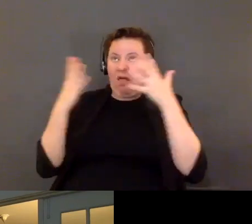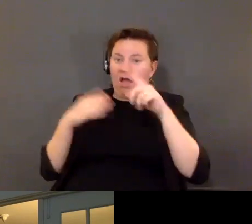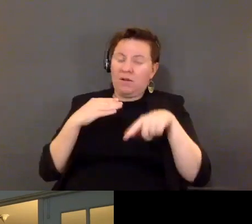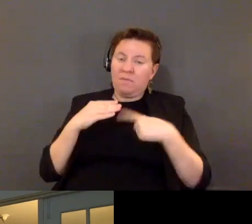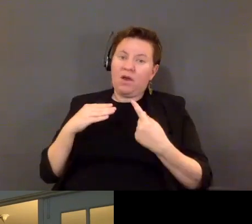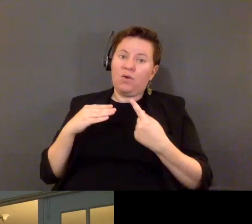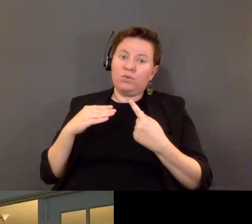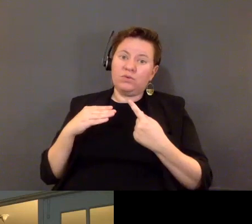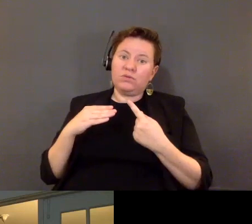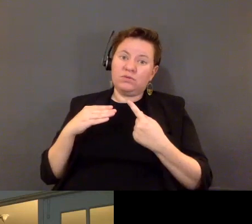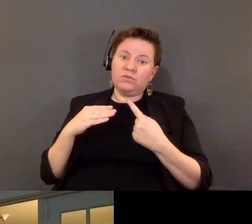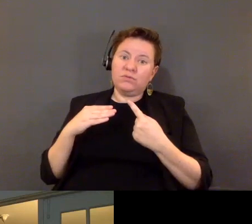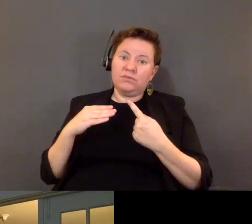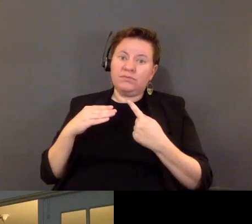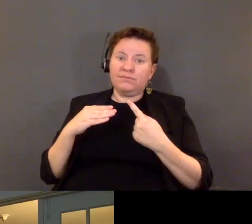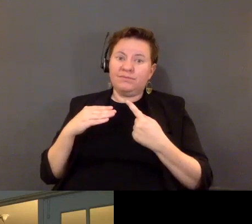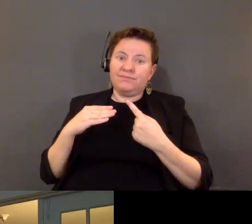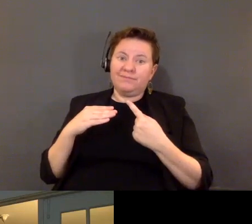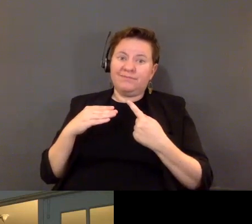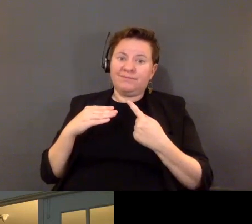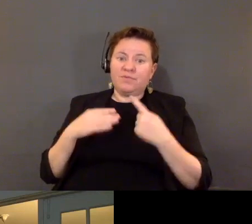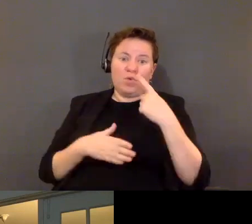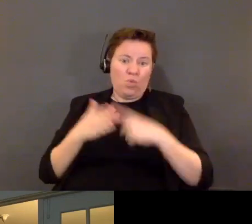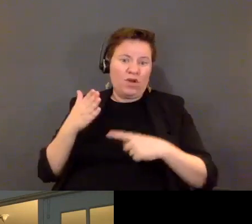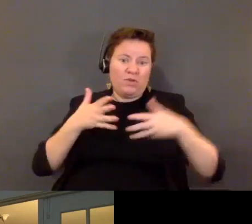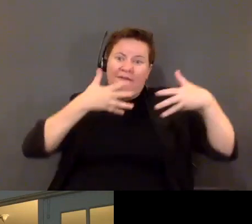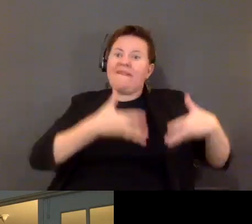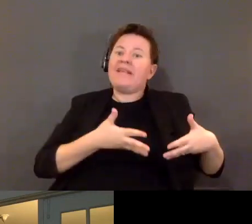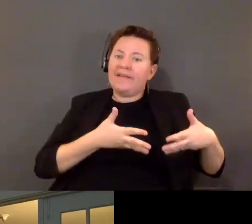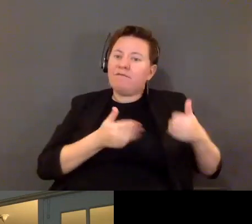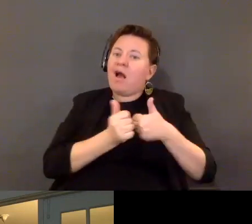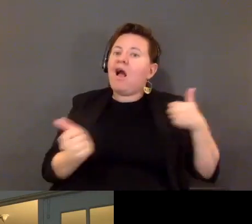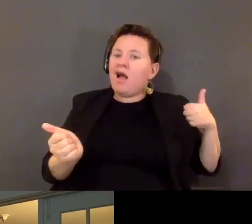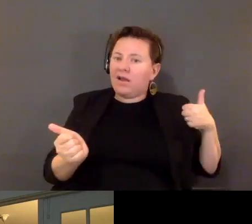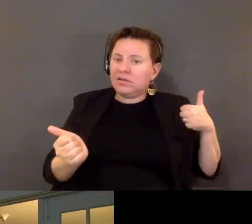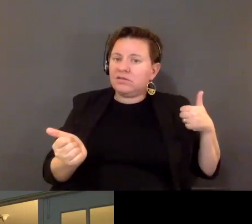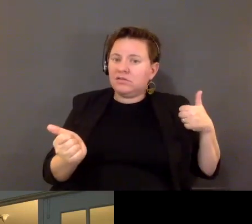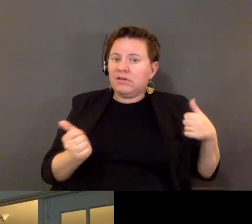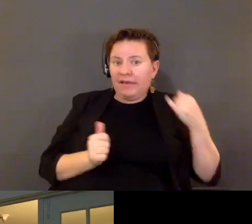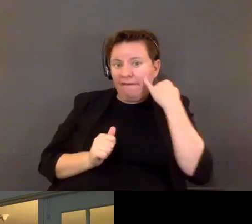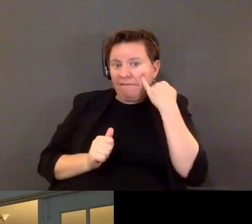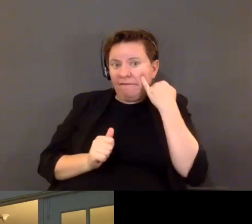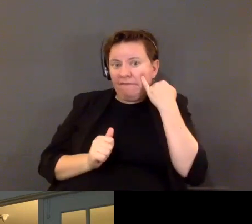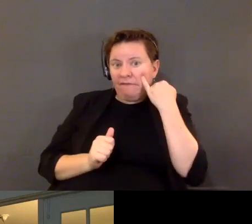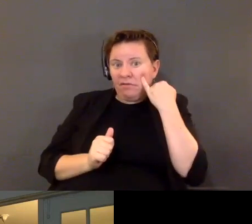um what you would leave behind if it did if you did get the virus